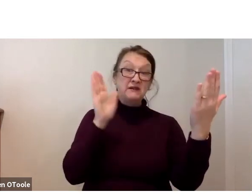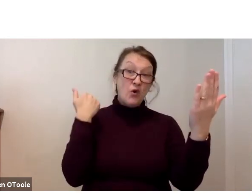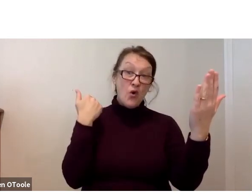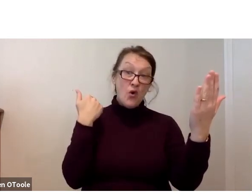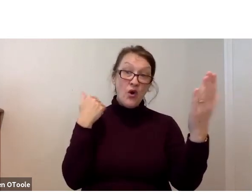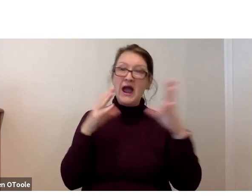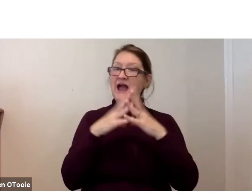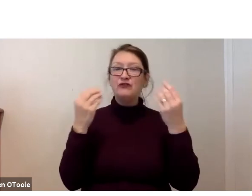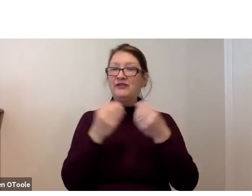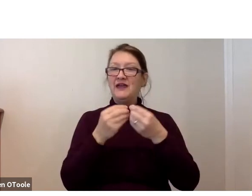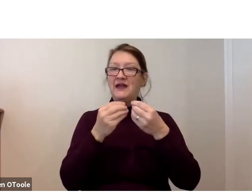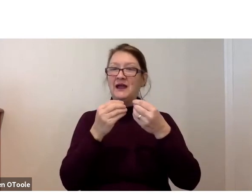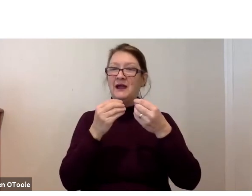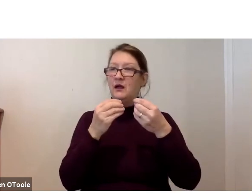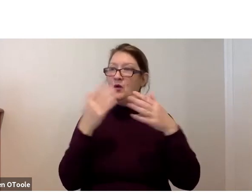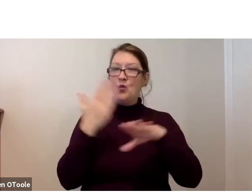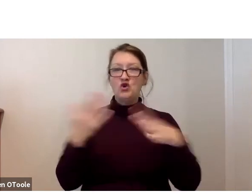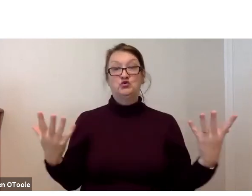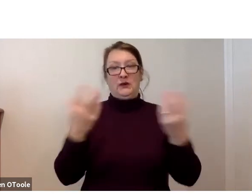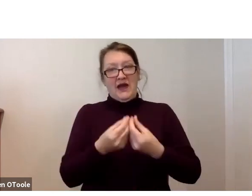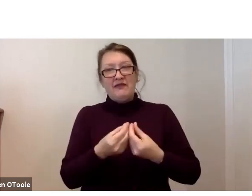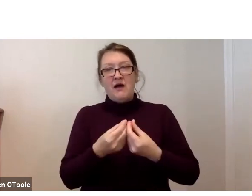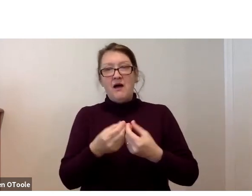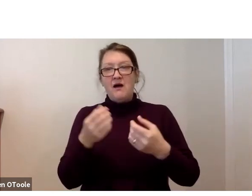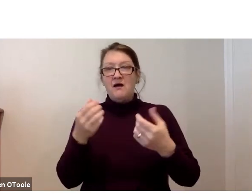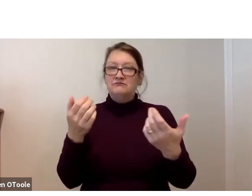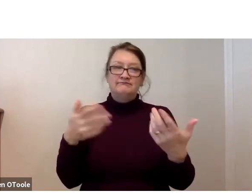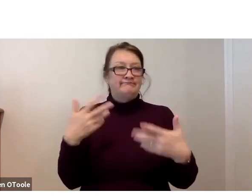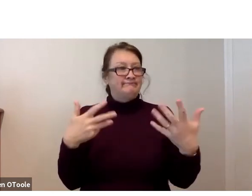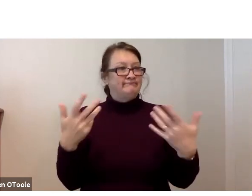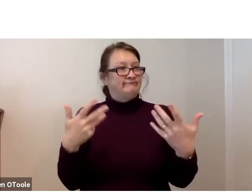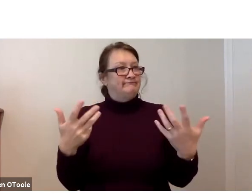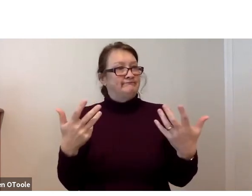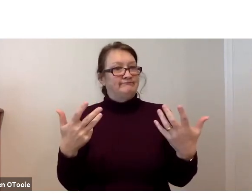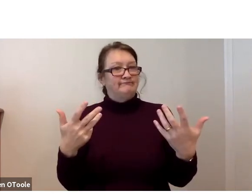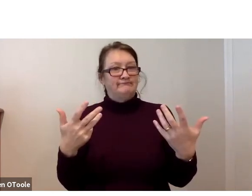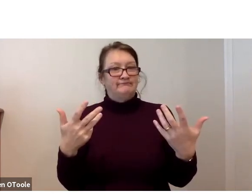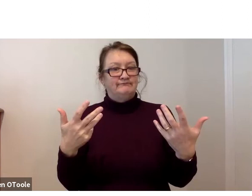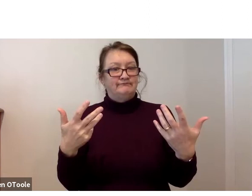They all work together to, they will have to work together to.